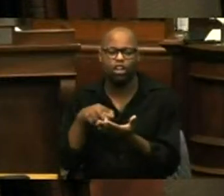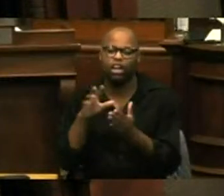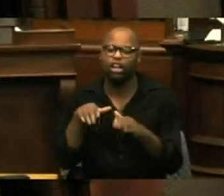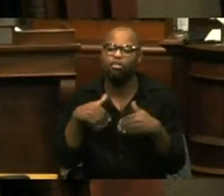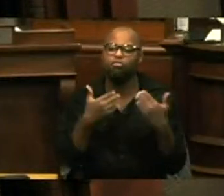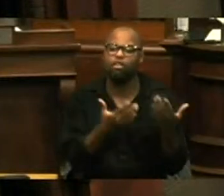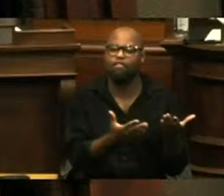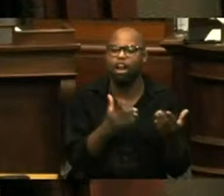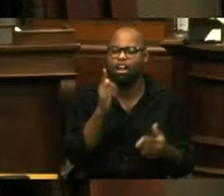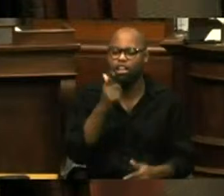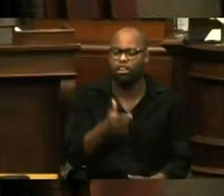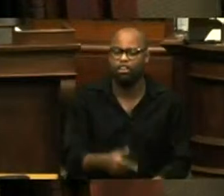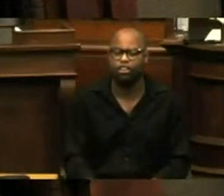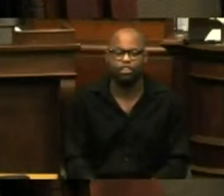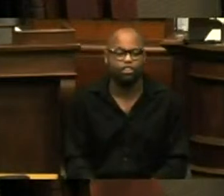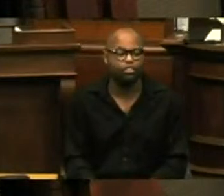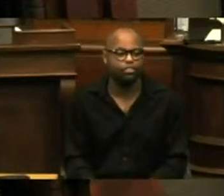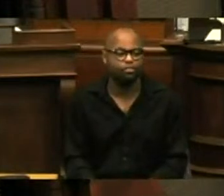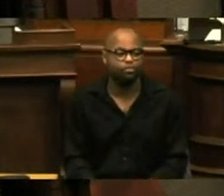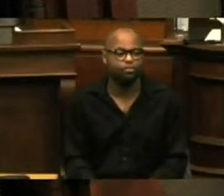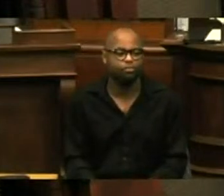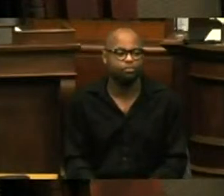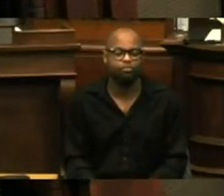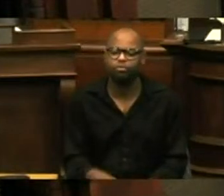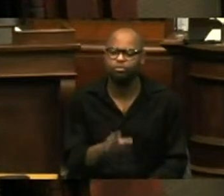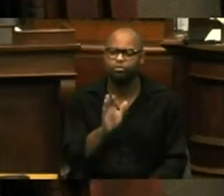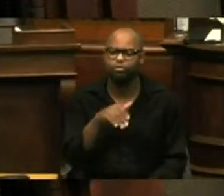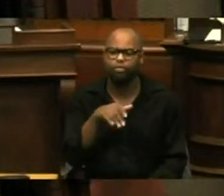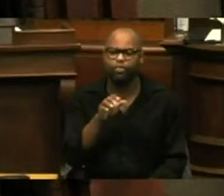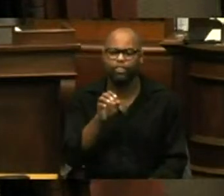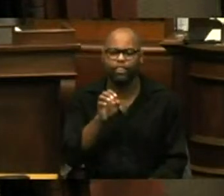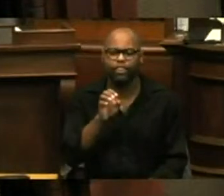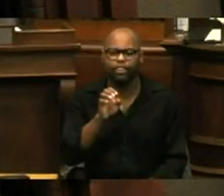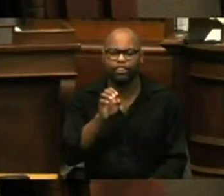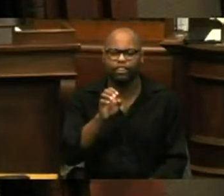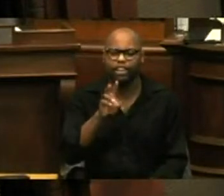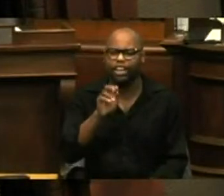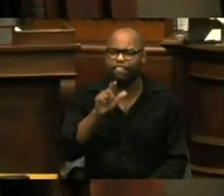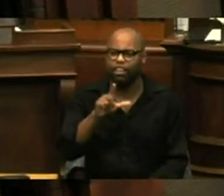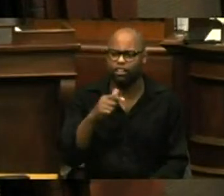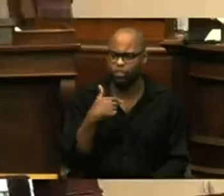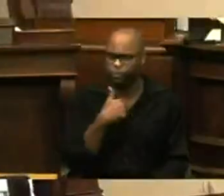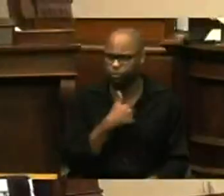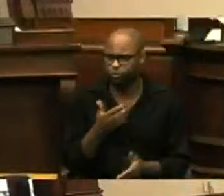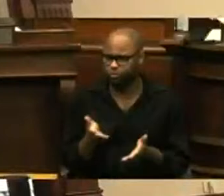have the scores in front of me, but certainly I can look at those scores and provide that